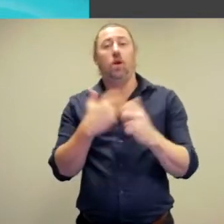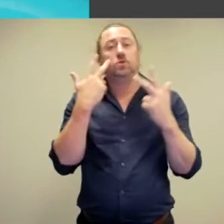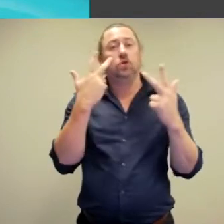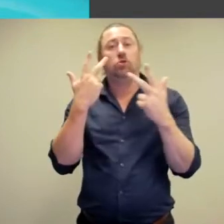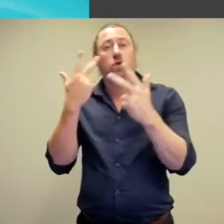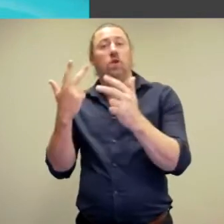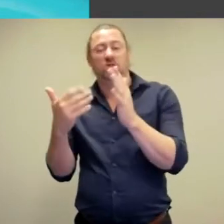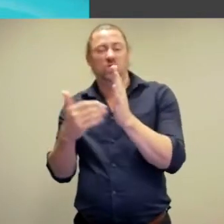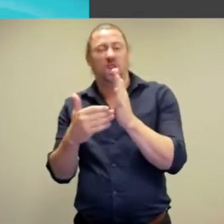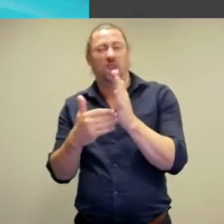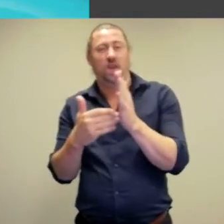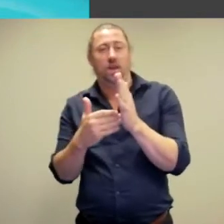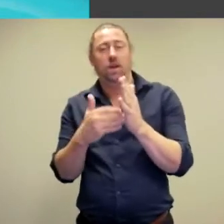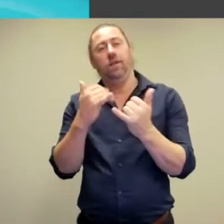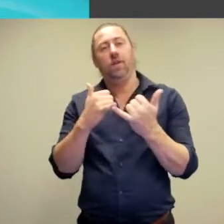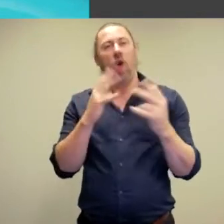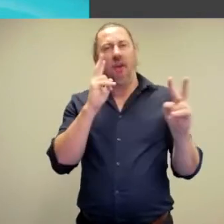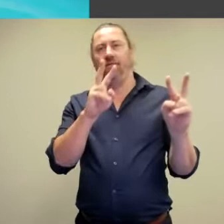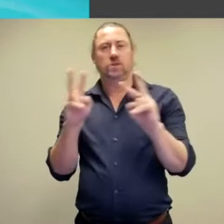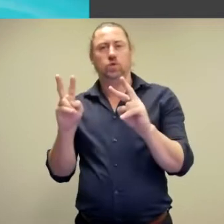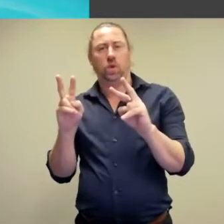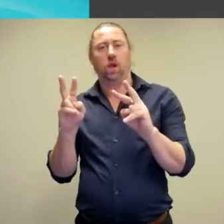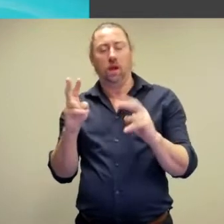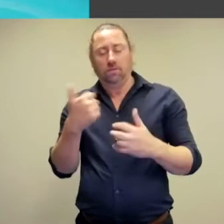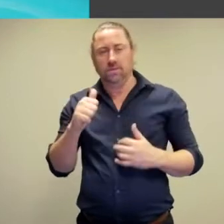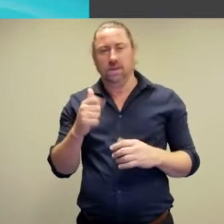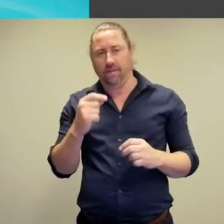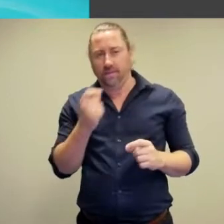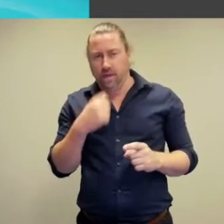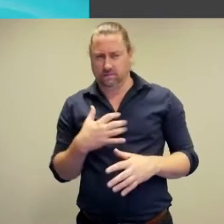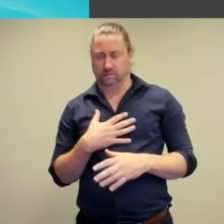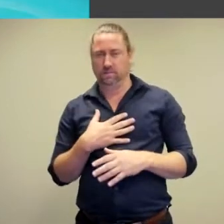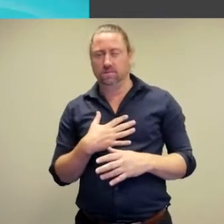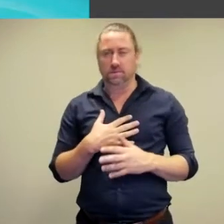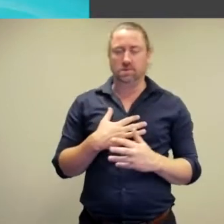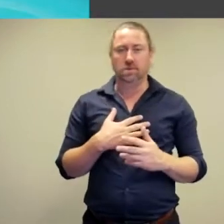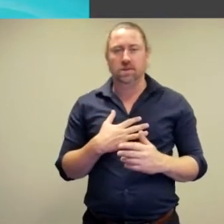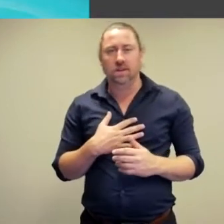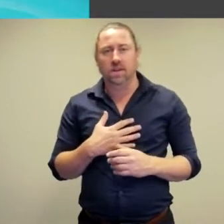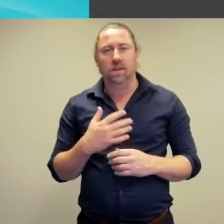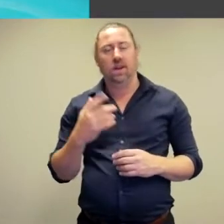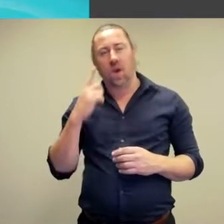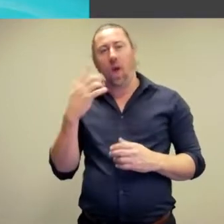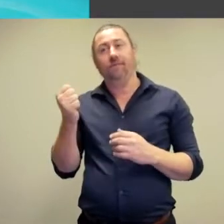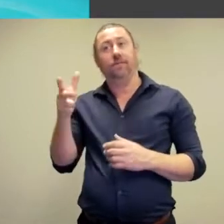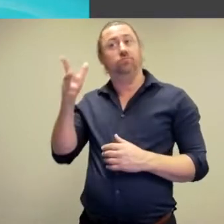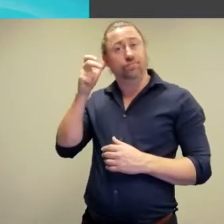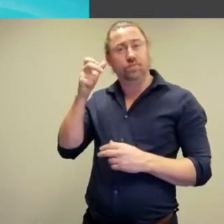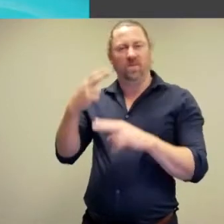provide a kind of visual equivalent